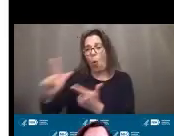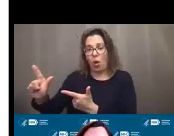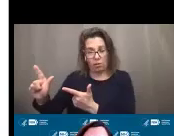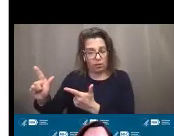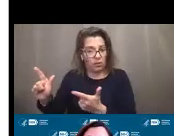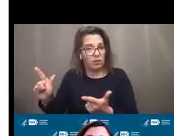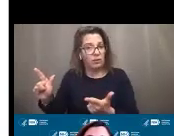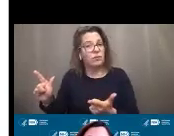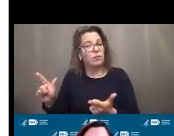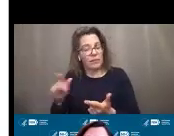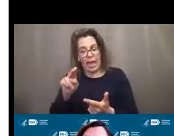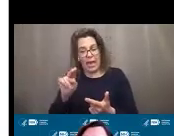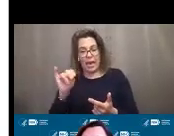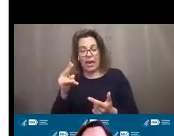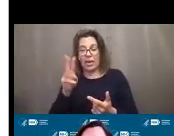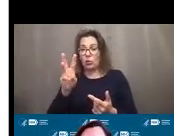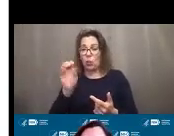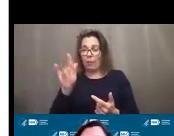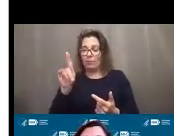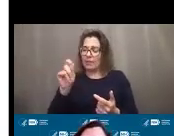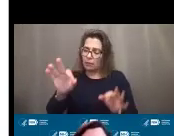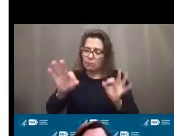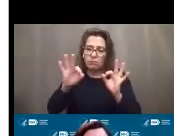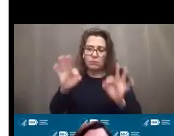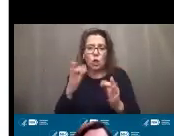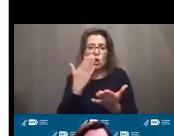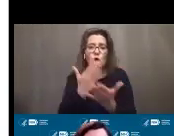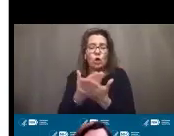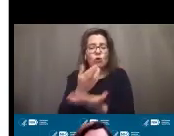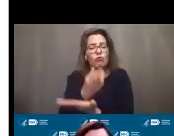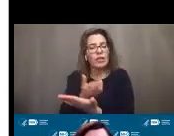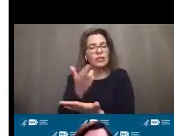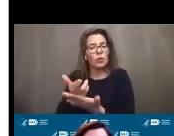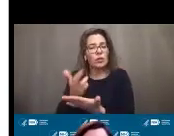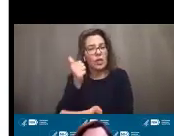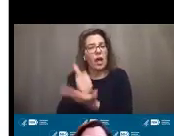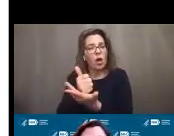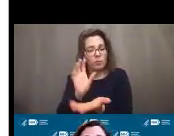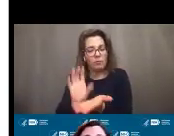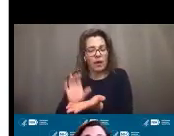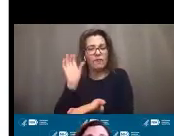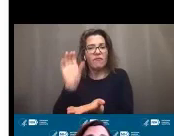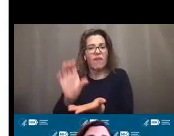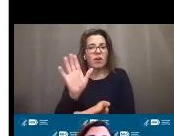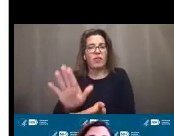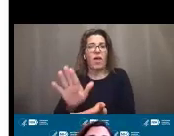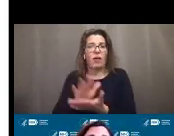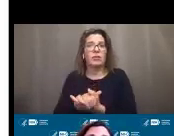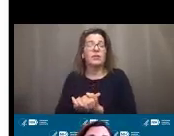COVID, obviously, the situation with the COVID-19 pandemic has been very challenging.